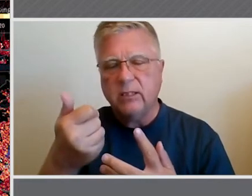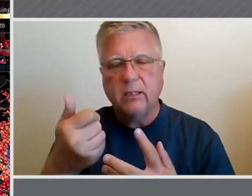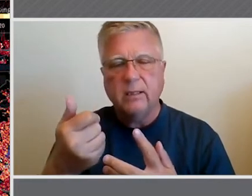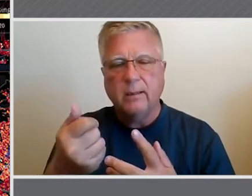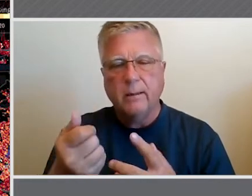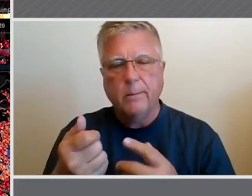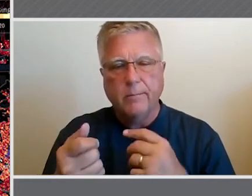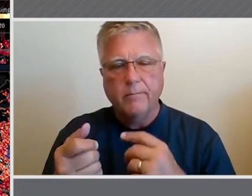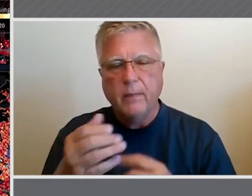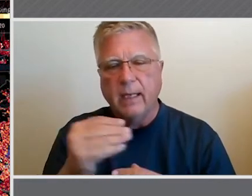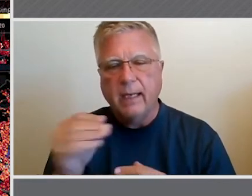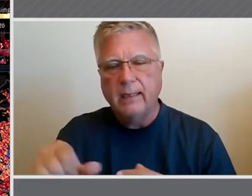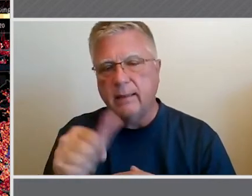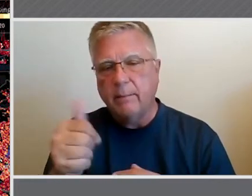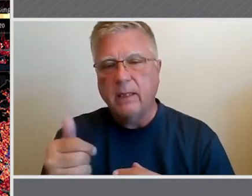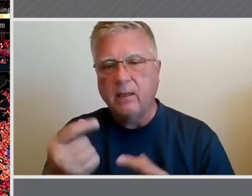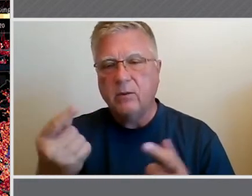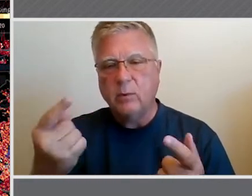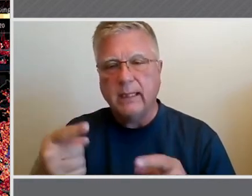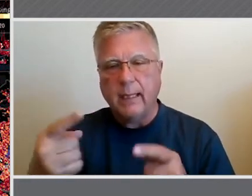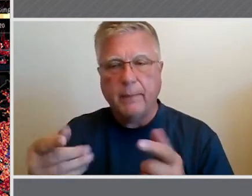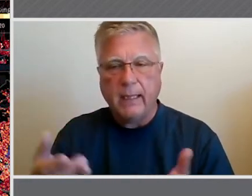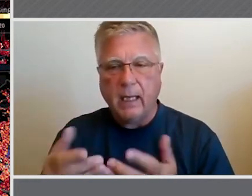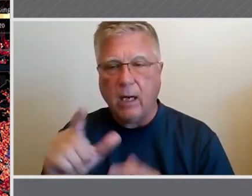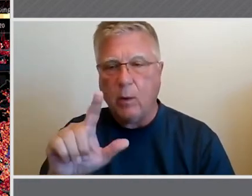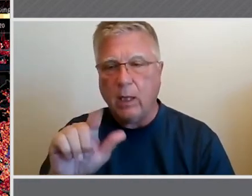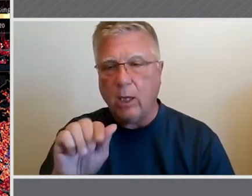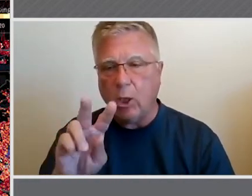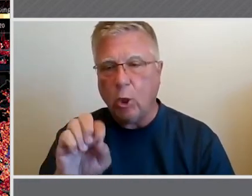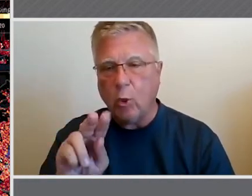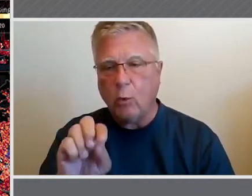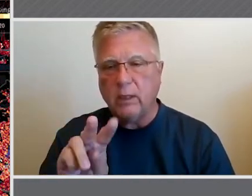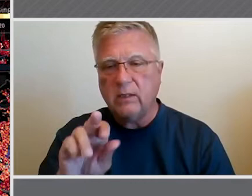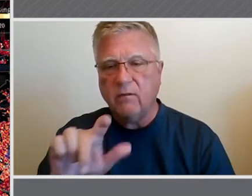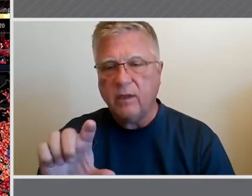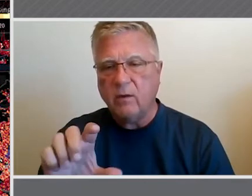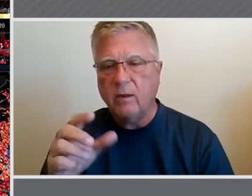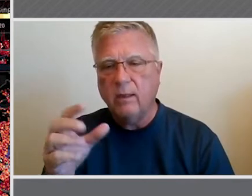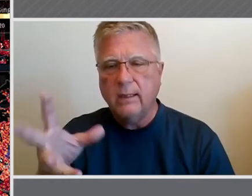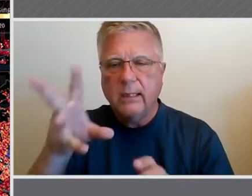Now in Lawrenceville, including the rezoning has been asked him for early right now they're